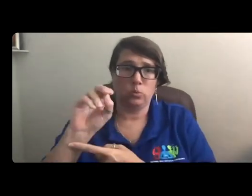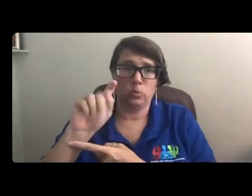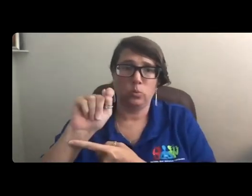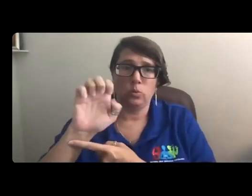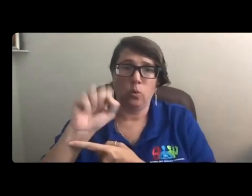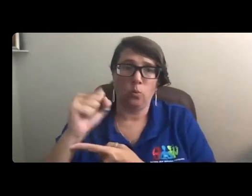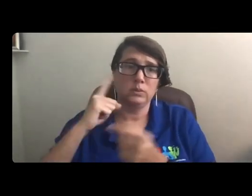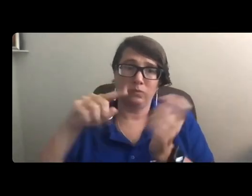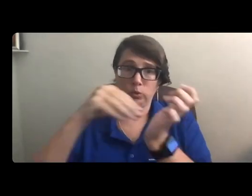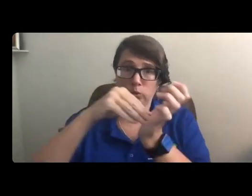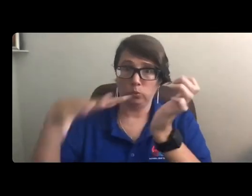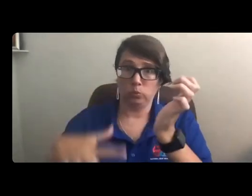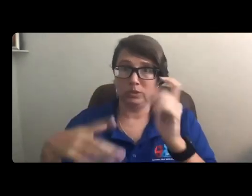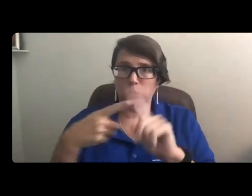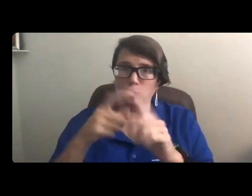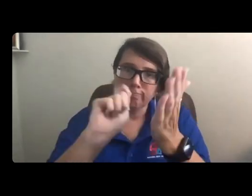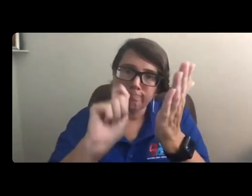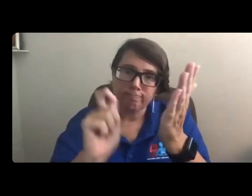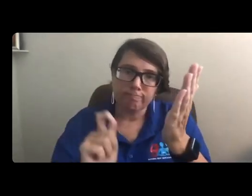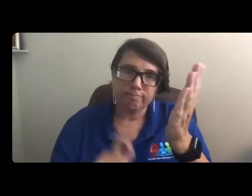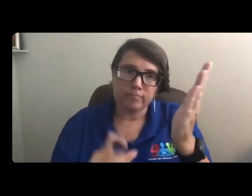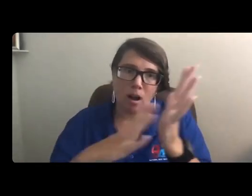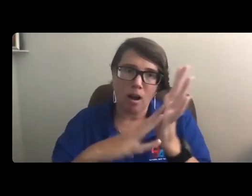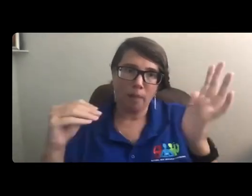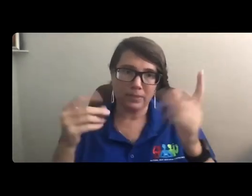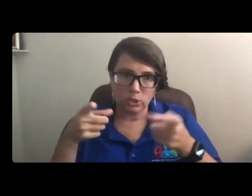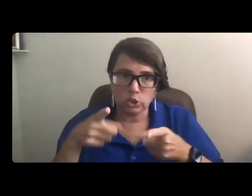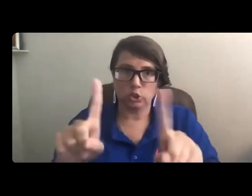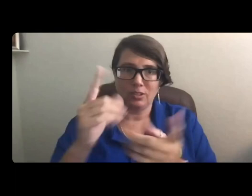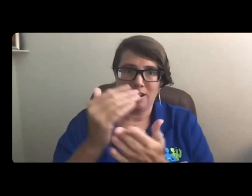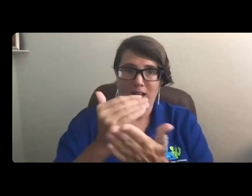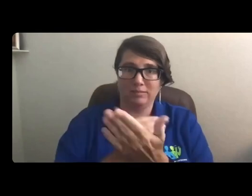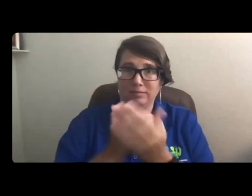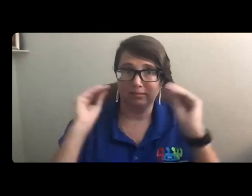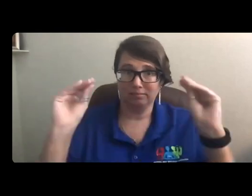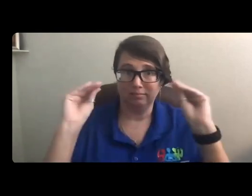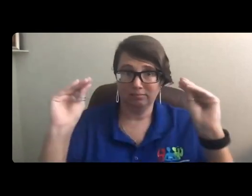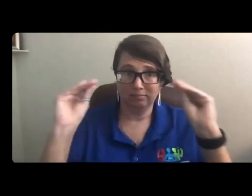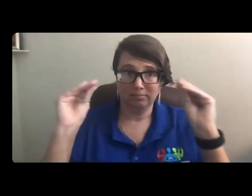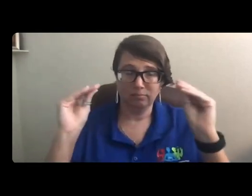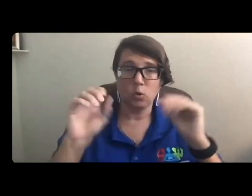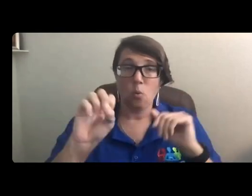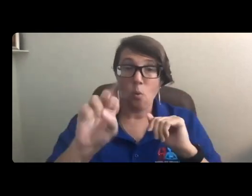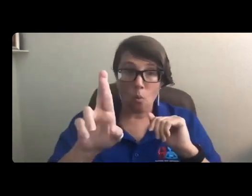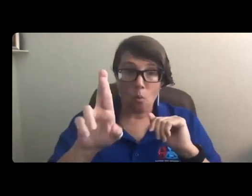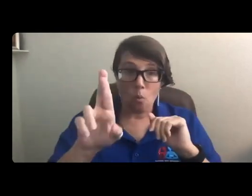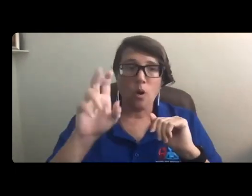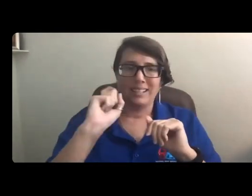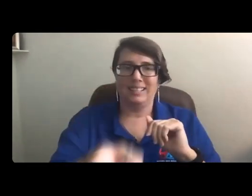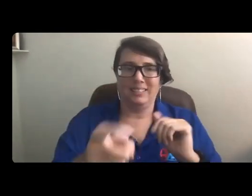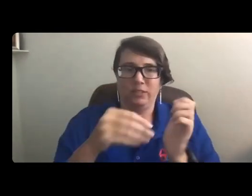time with prepared notes for students to copy during the lesson being taught?